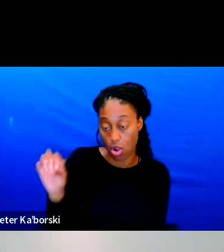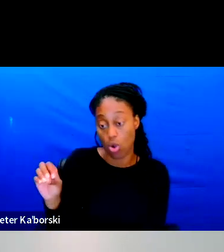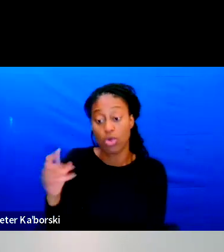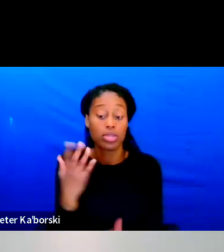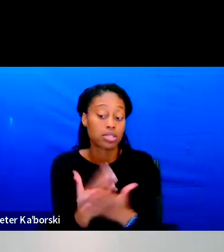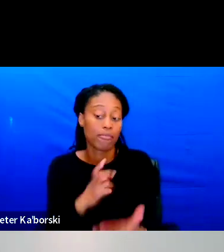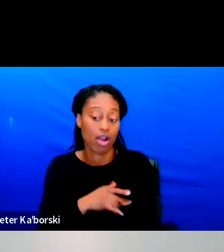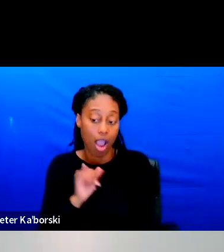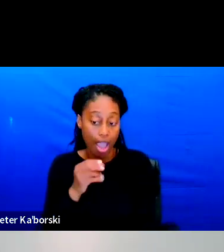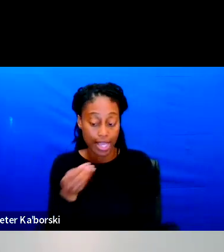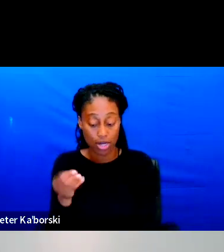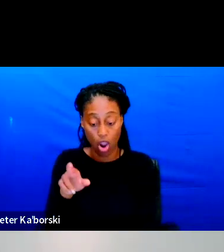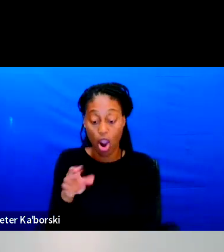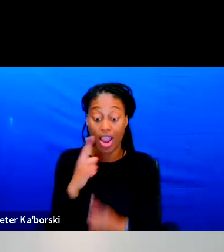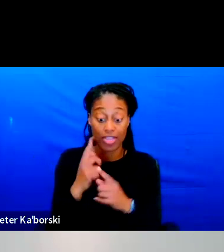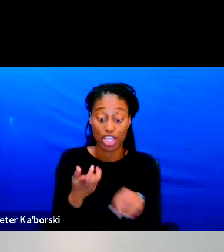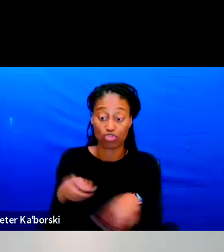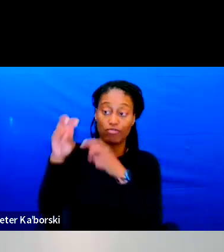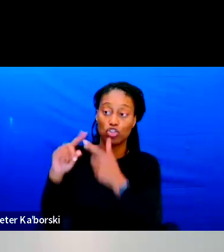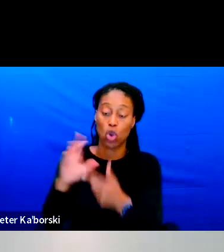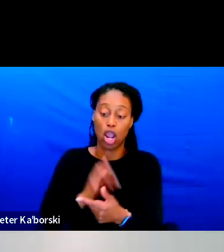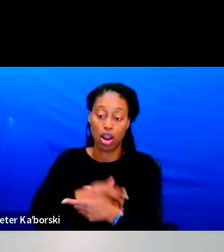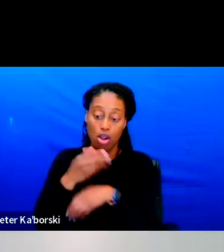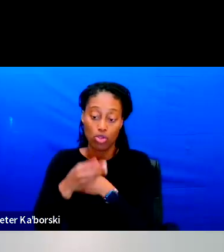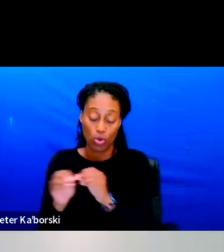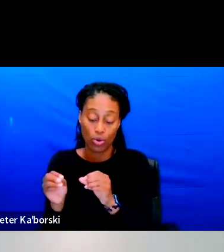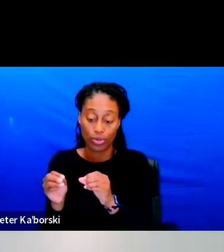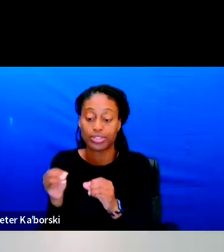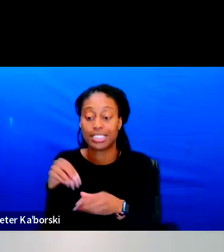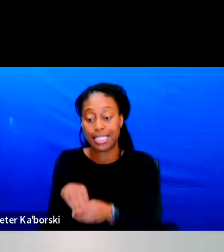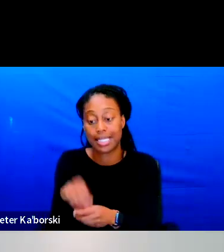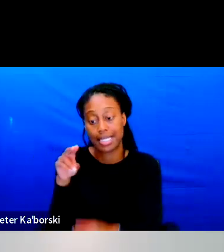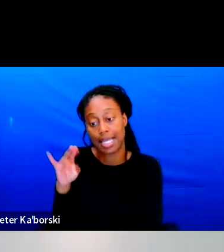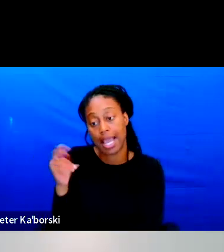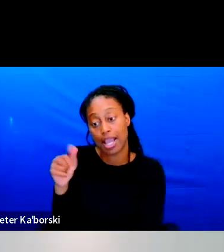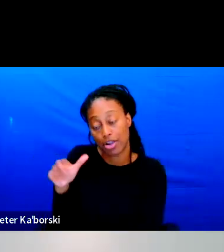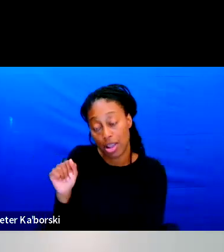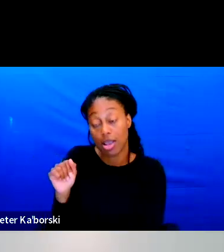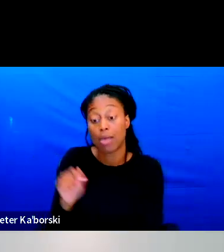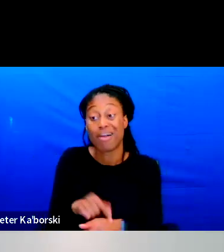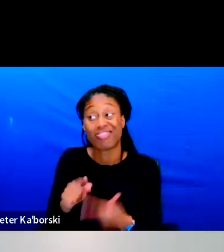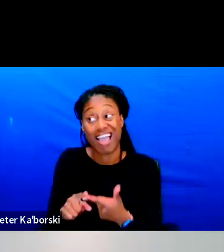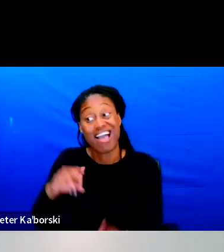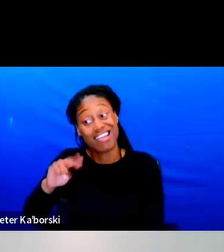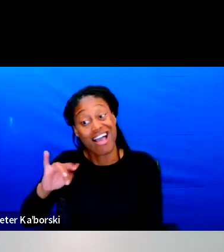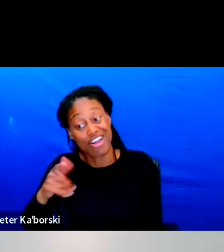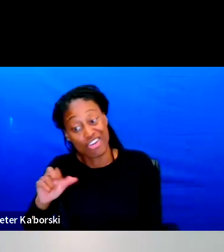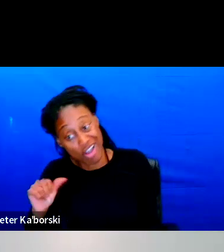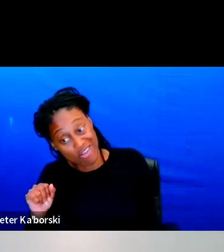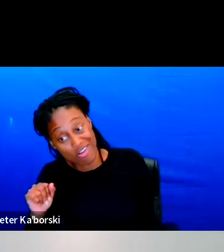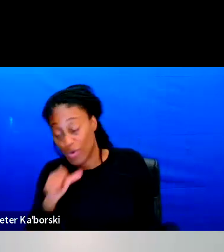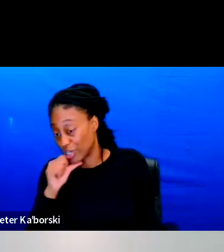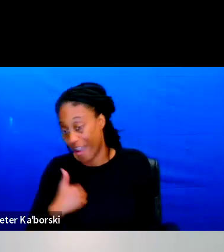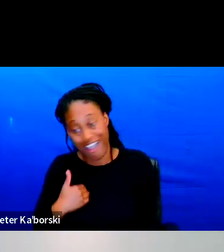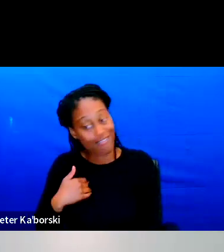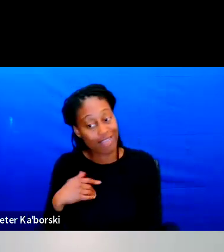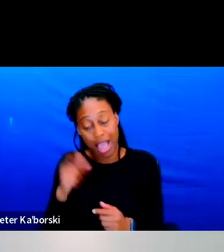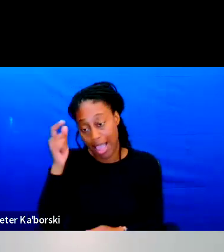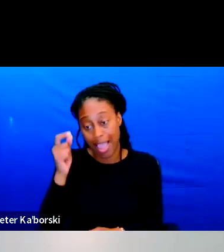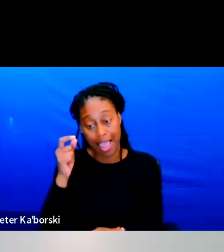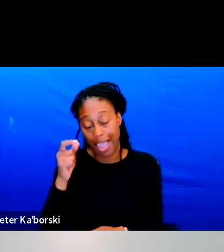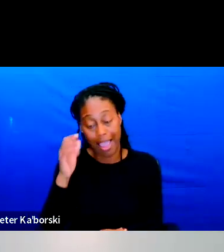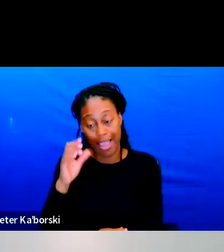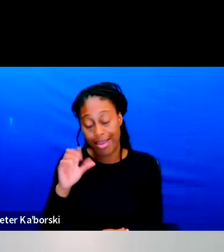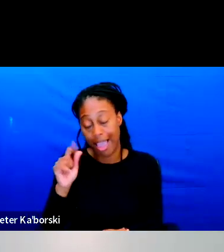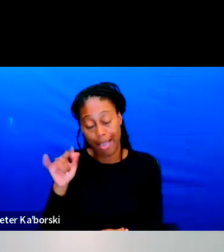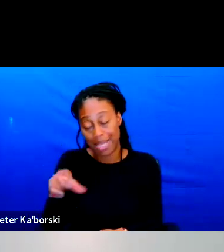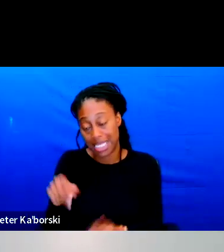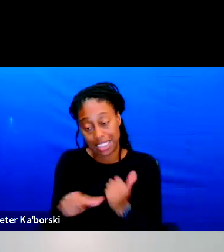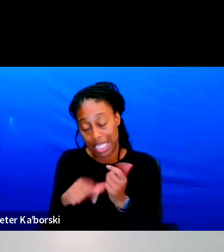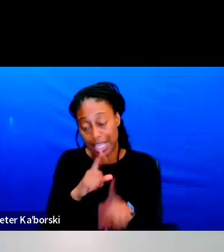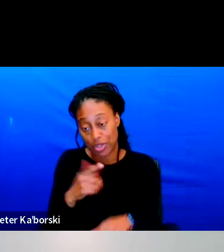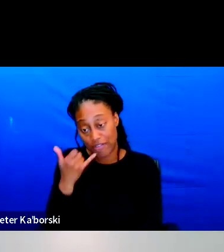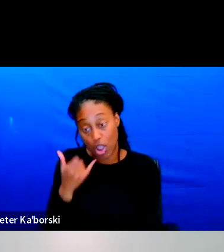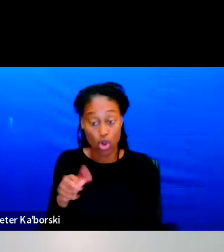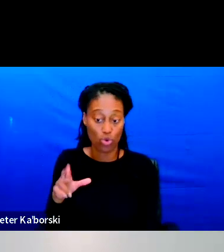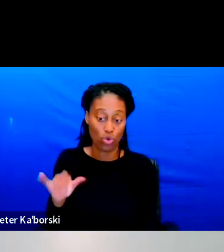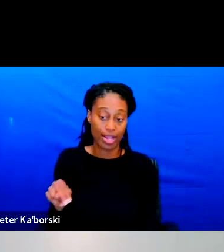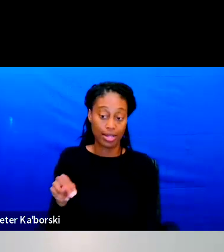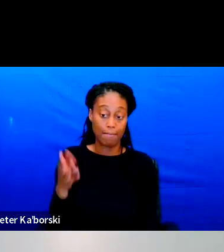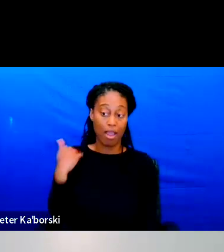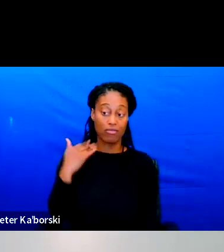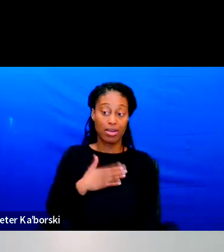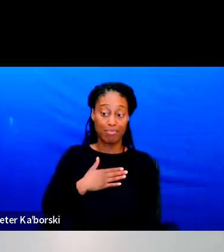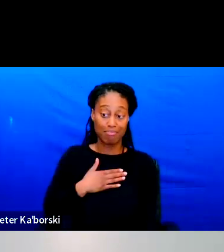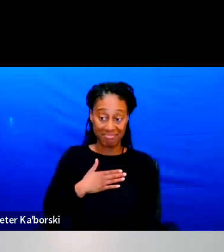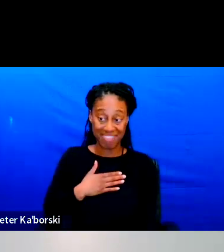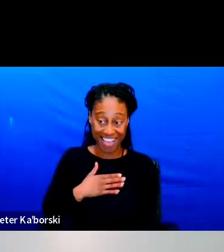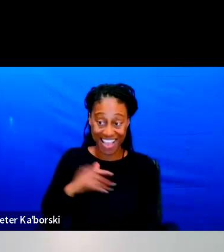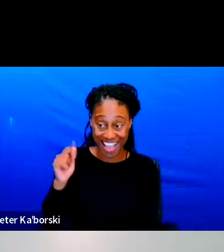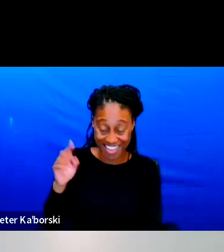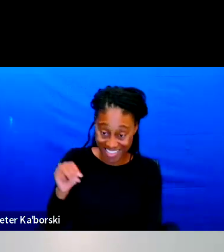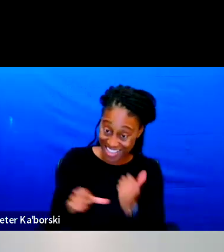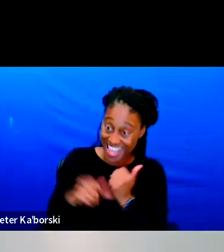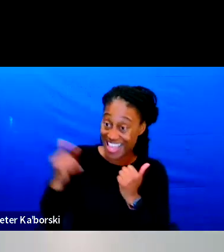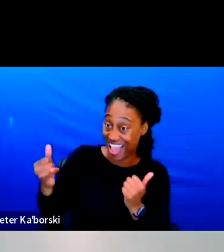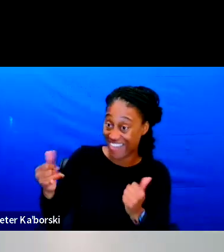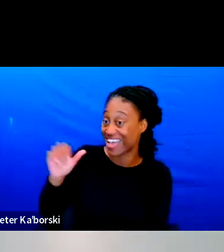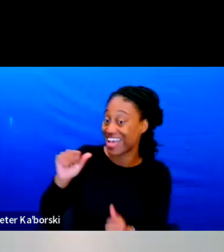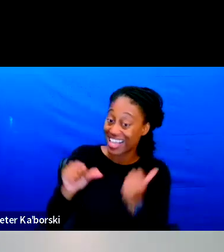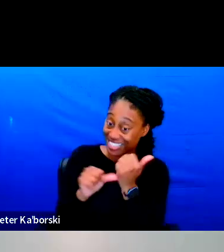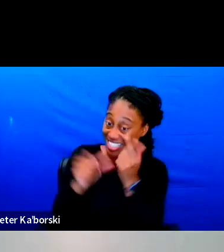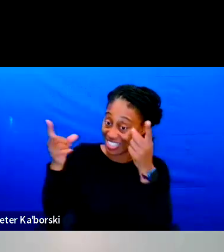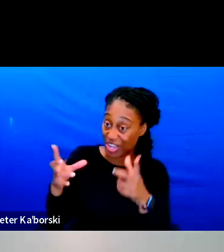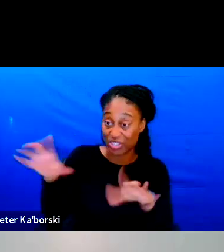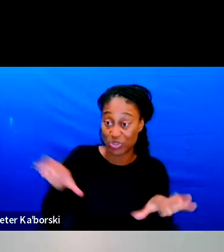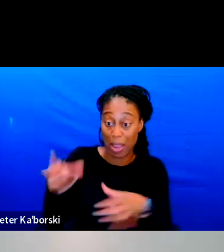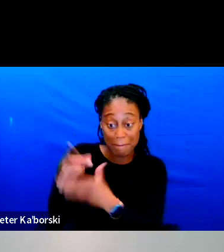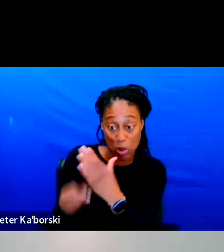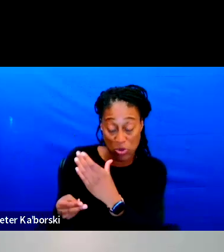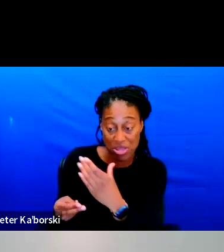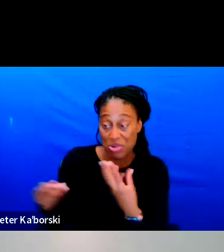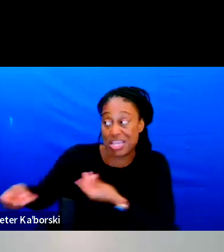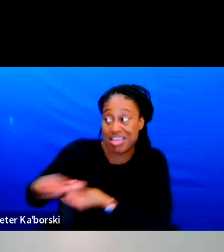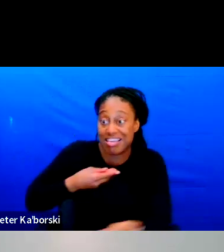Michelle Scheib: and then they transfer them up to our location in Niagara County. But then we get calls from our Niagara, which right now we do not have an administrative assistant answering the phone. Ryan, who's now my, he was my administrative assistant. Now he's my assistant director. He's actually doing both. So we all do in ours pretty much